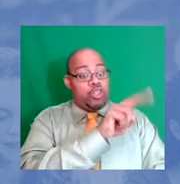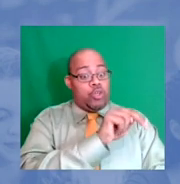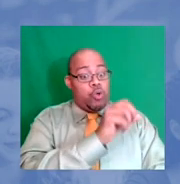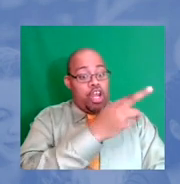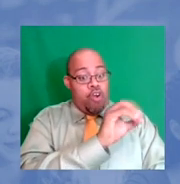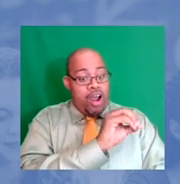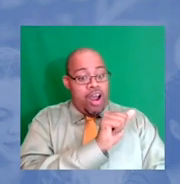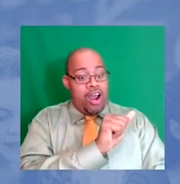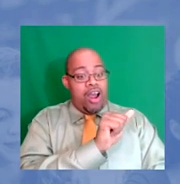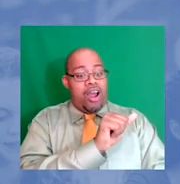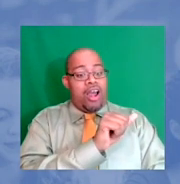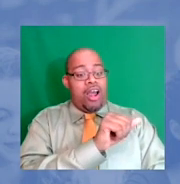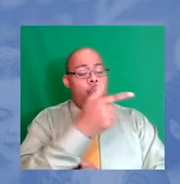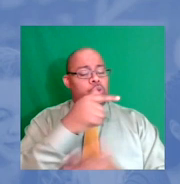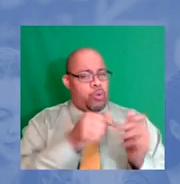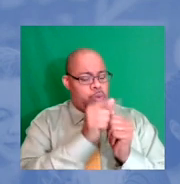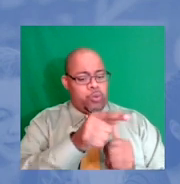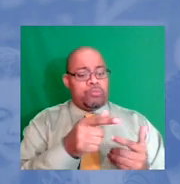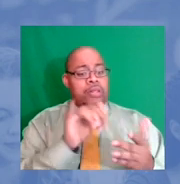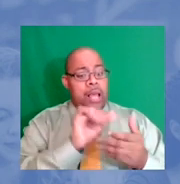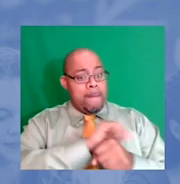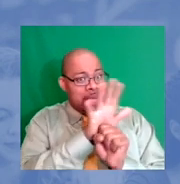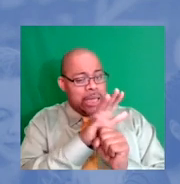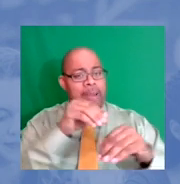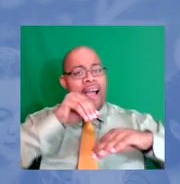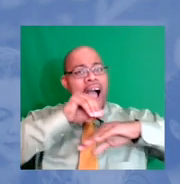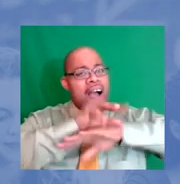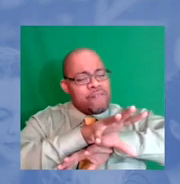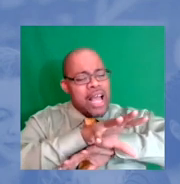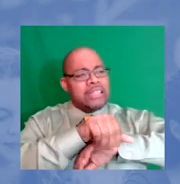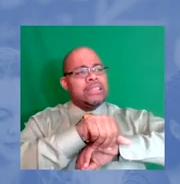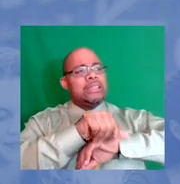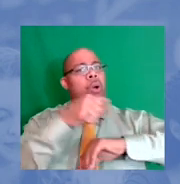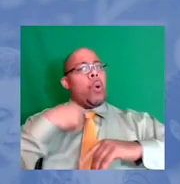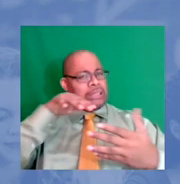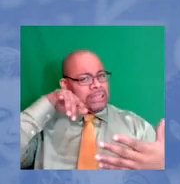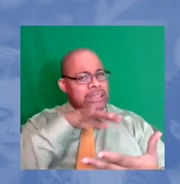ALTHOUGH THE PANDEMIC'S EFFECTS WE'RE GOING TO BE STUDYING THESE FOR YEARS TO COME, AND